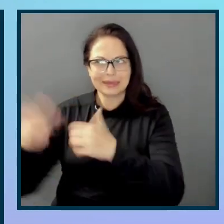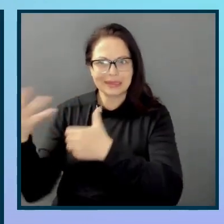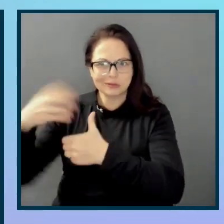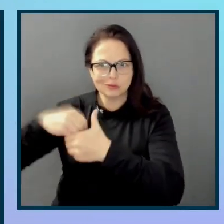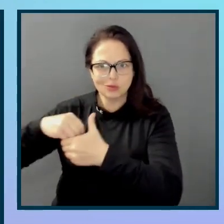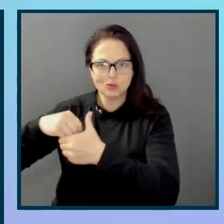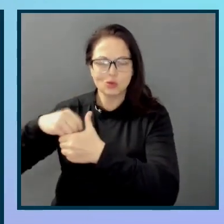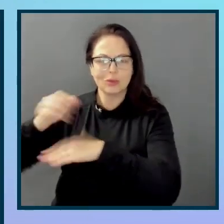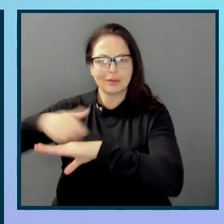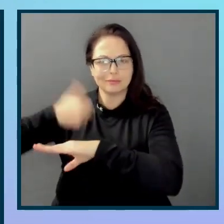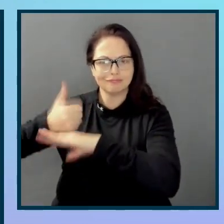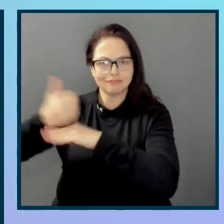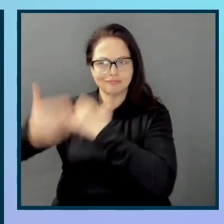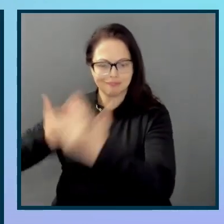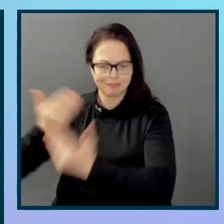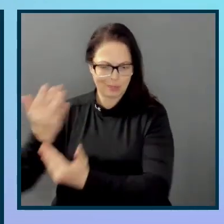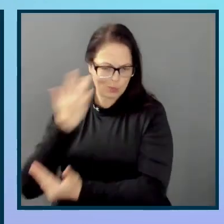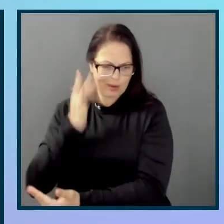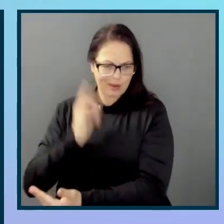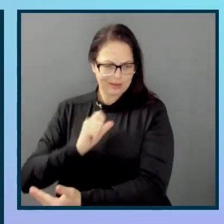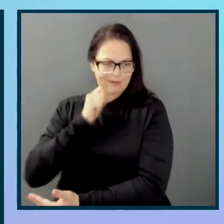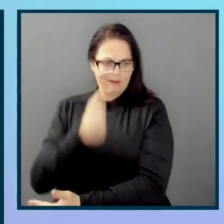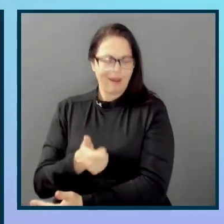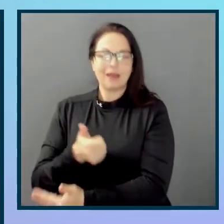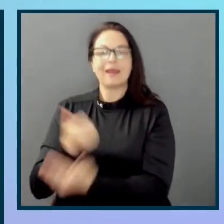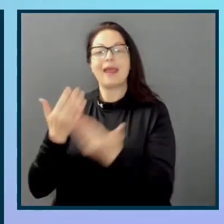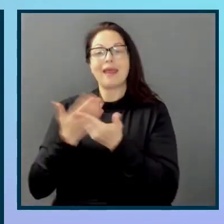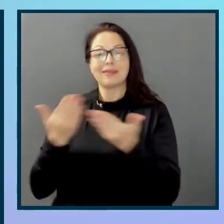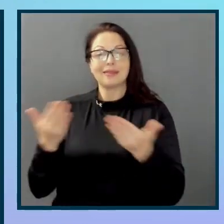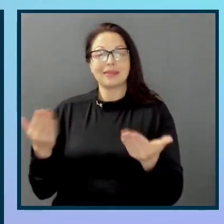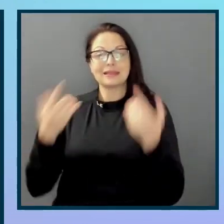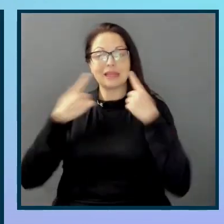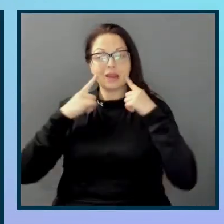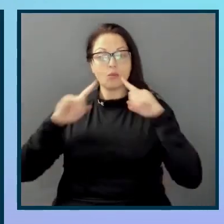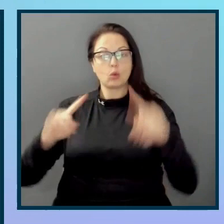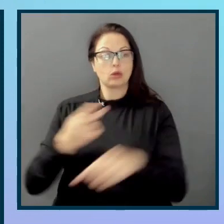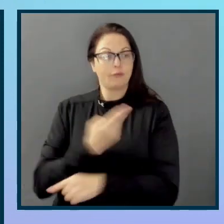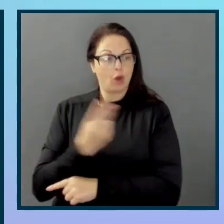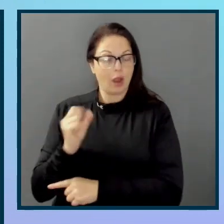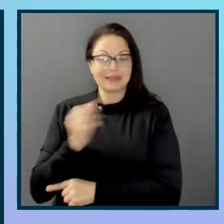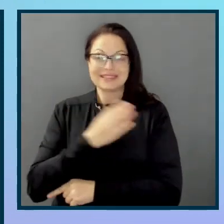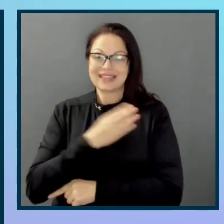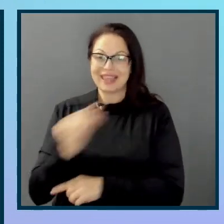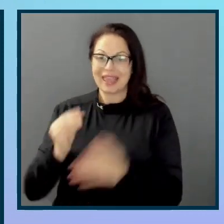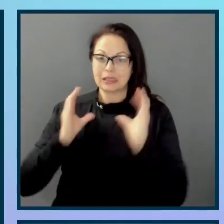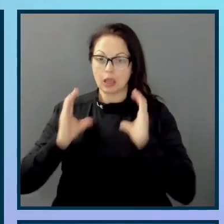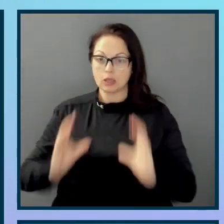the things that we'd learned, the things that had worked for us and for some of our customers into what I'm calling